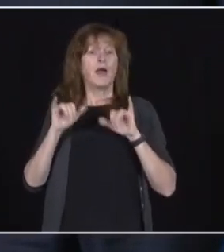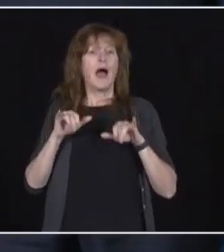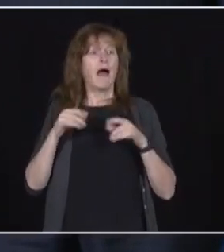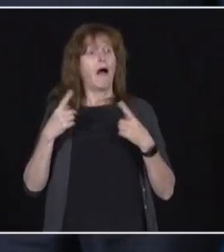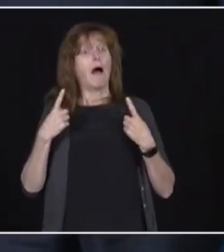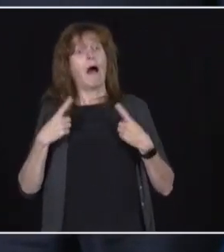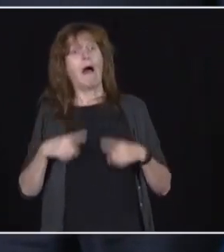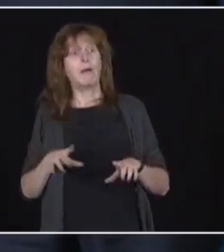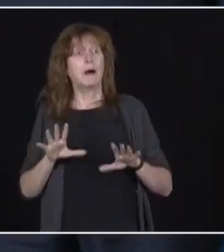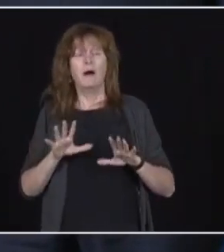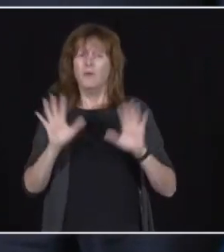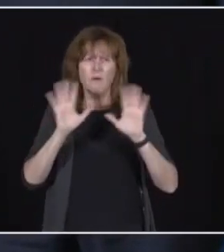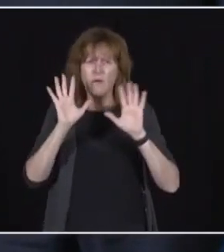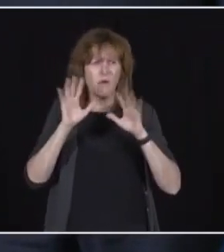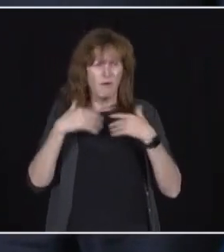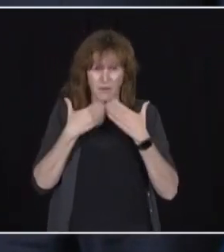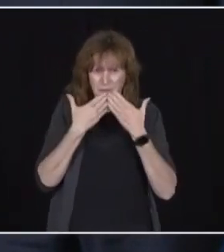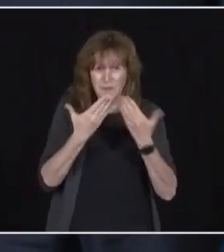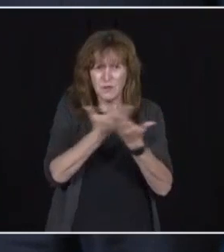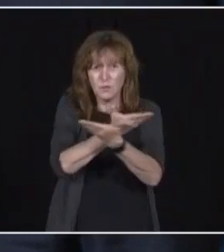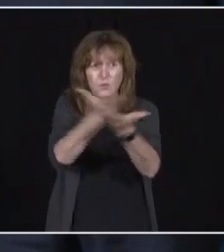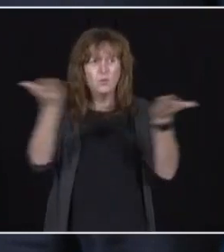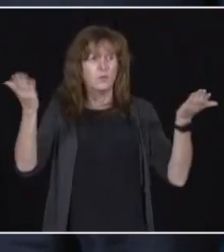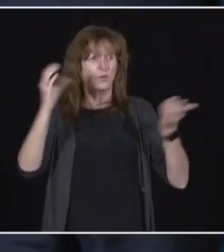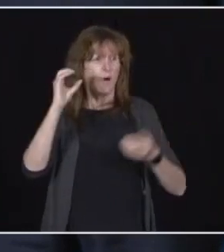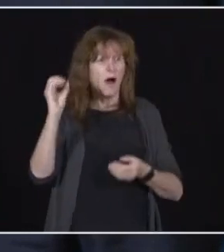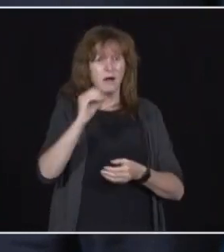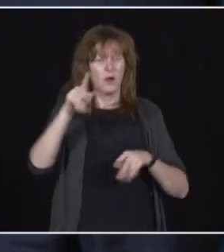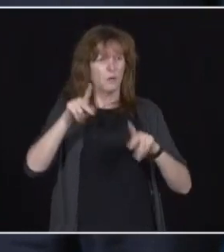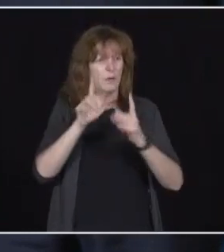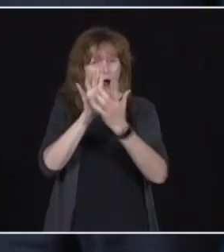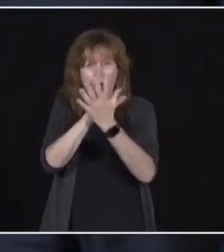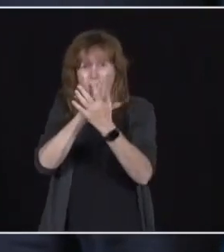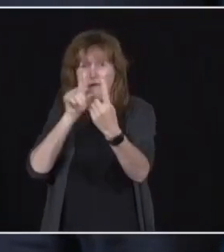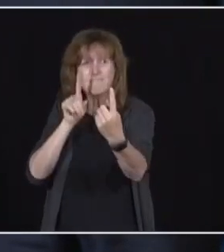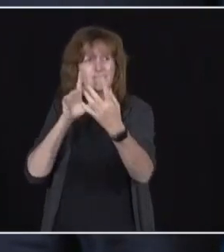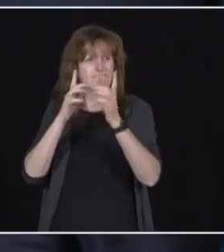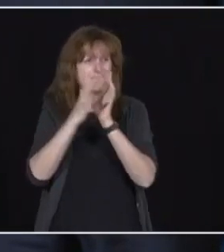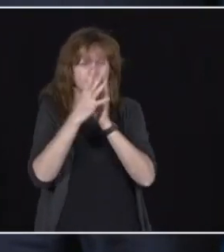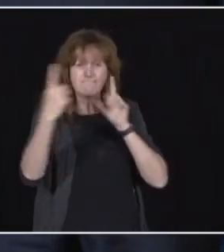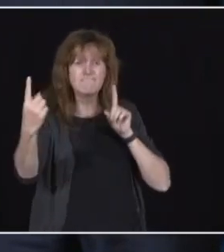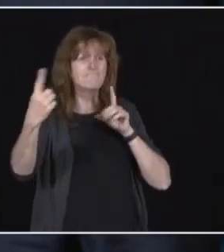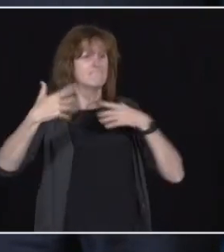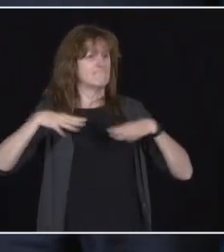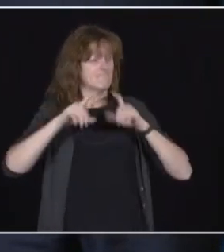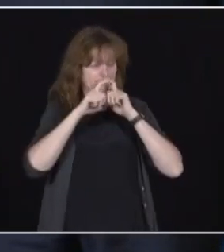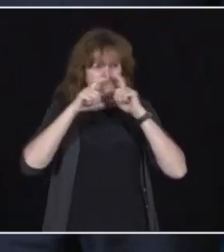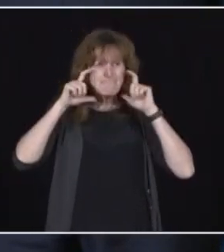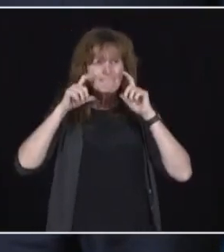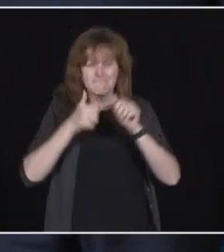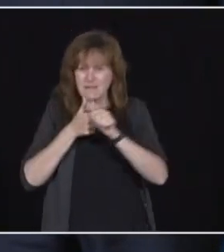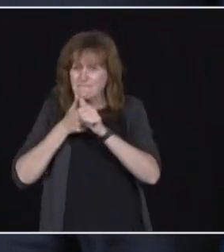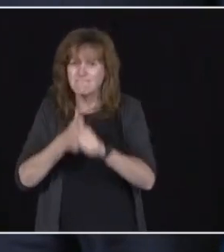This progress is no accident. It is the result of the hard work and dedication of every Ontarians to stay safe by practising